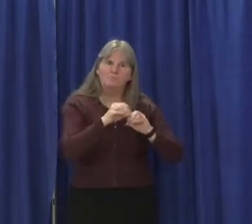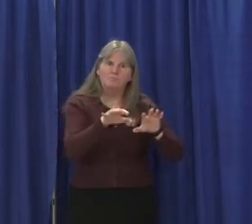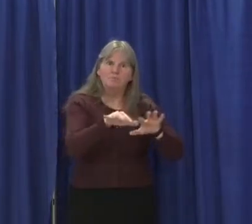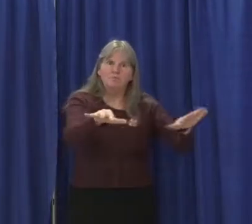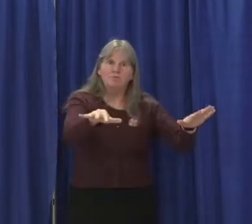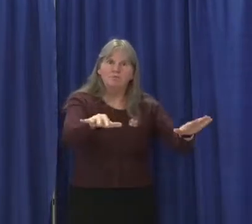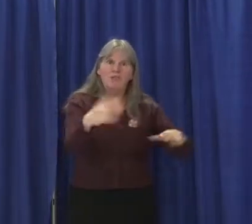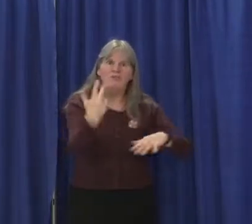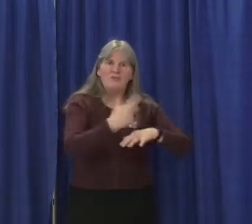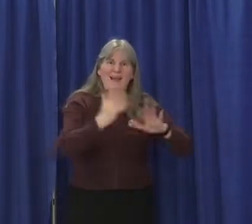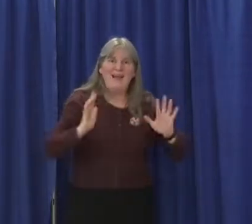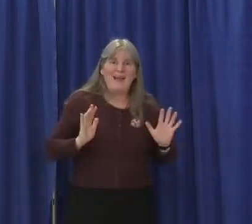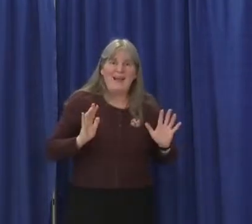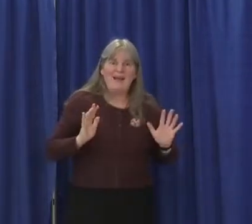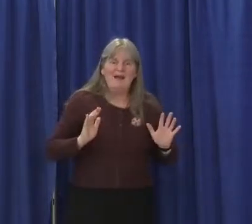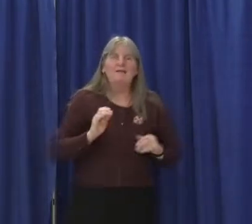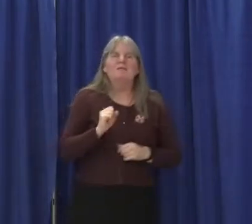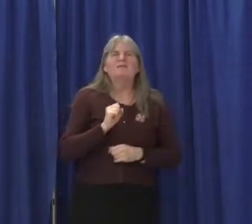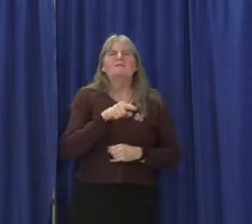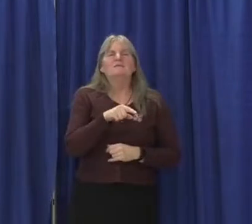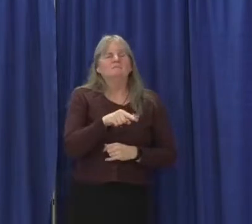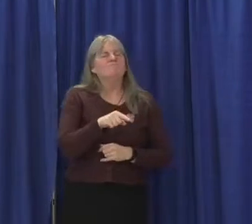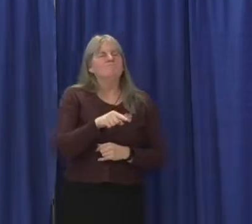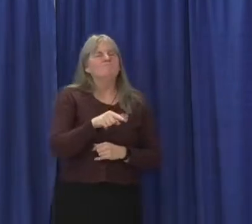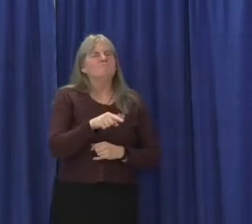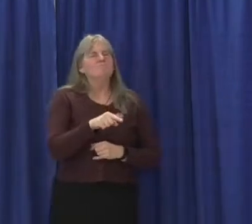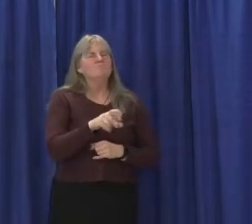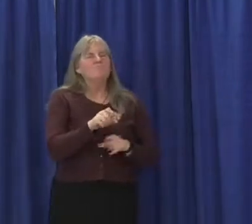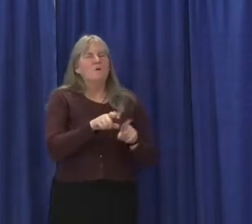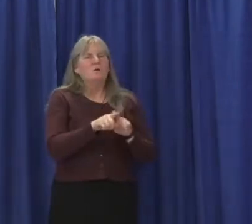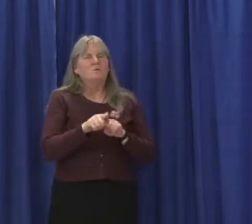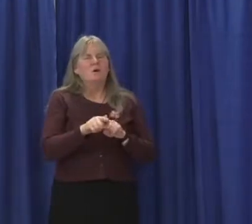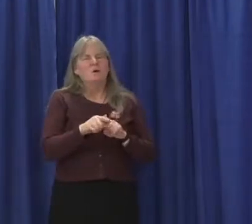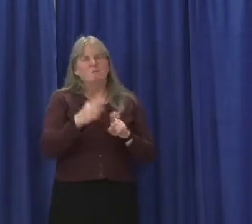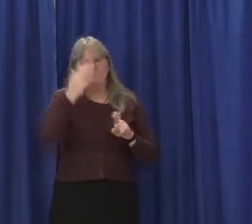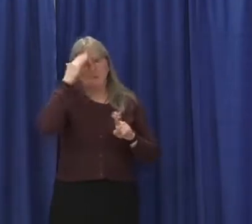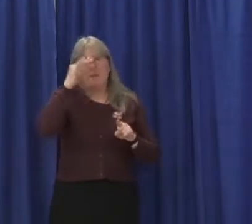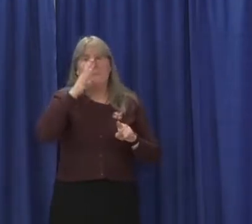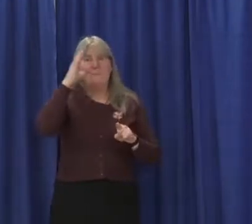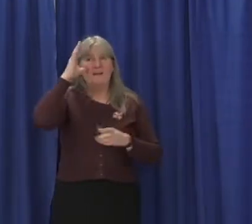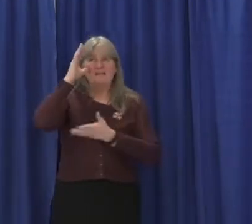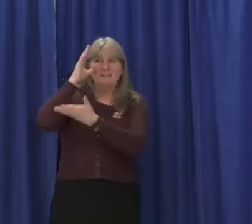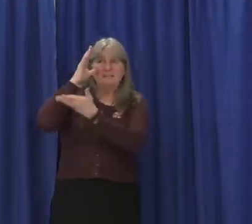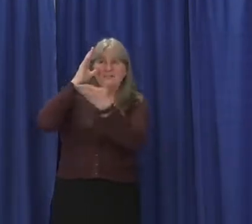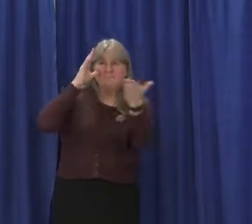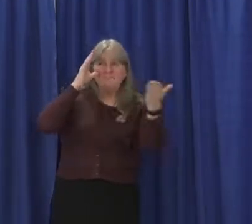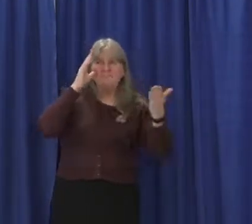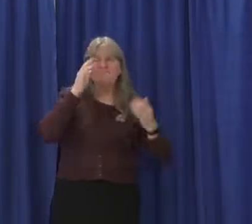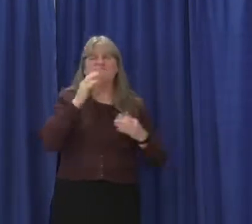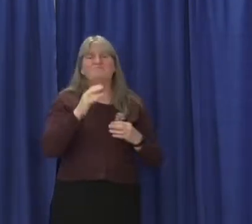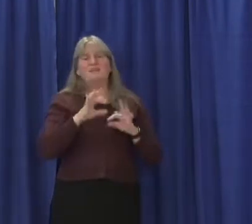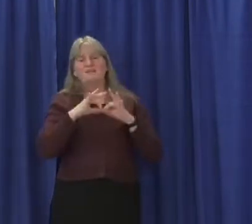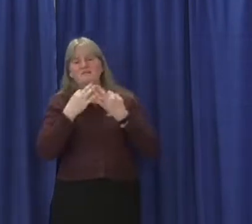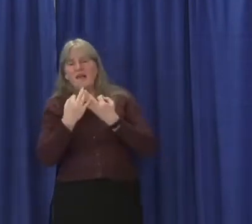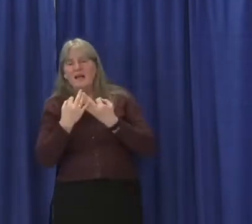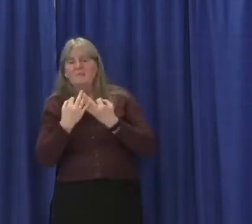type of disease. I also want to remind all parents that the best-- and caregivers and family members and members of the school